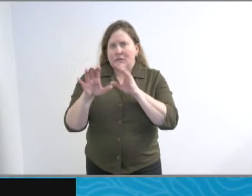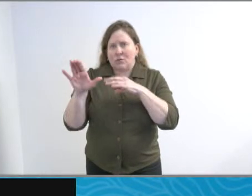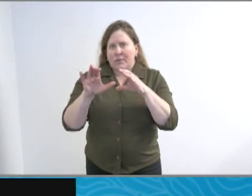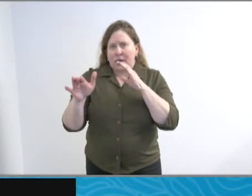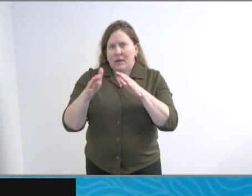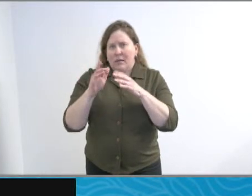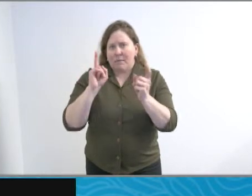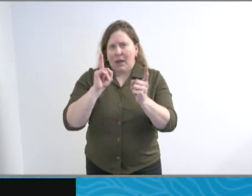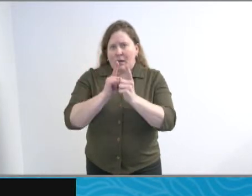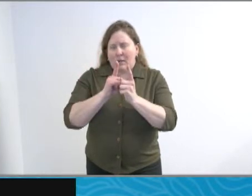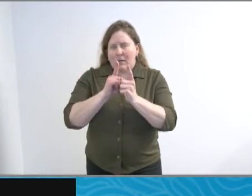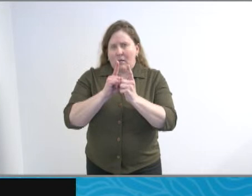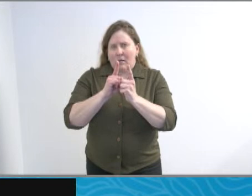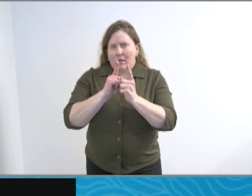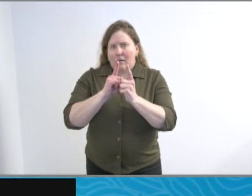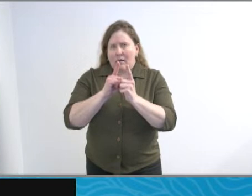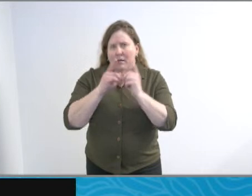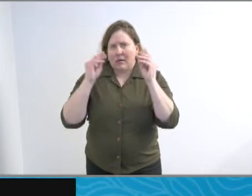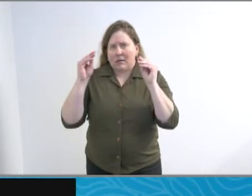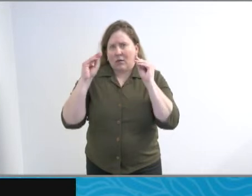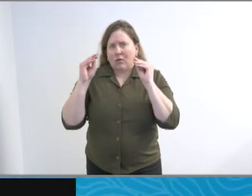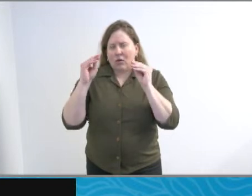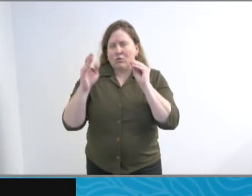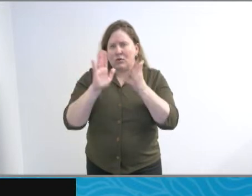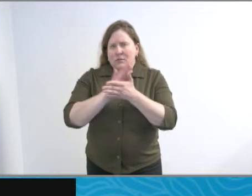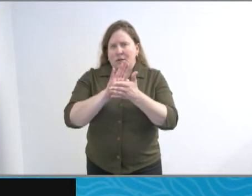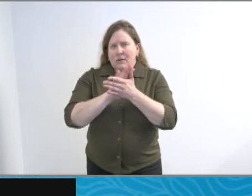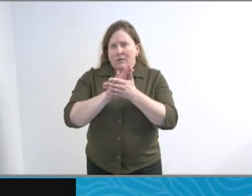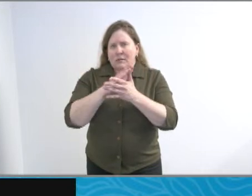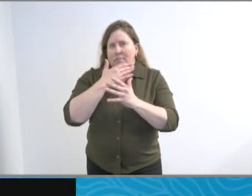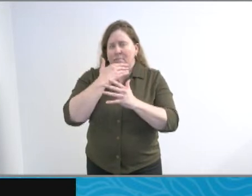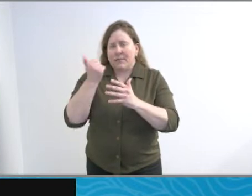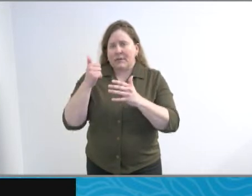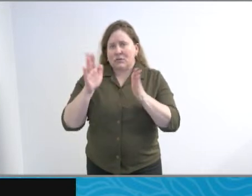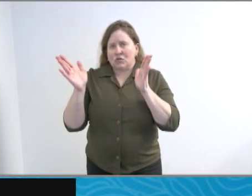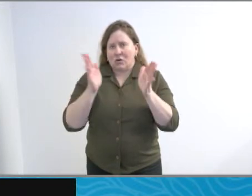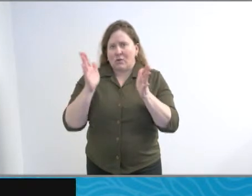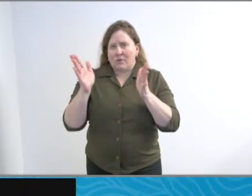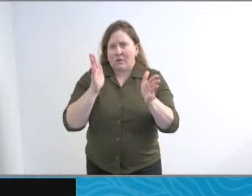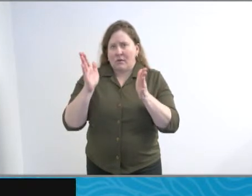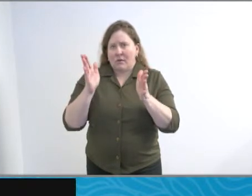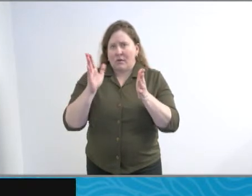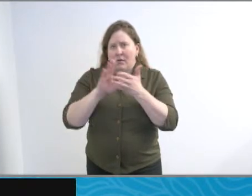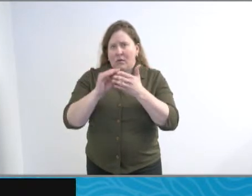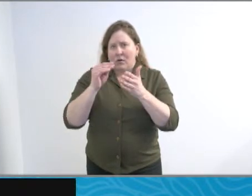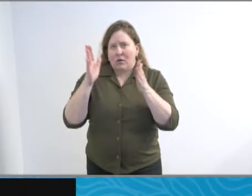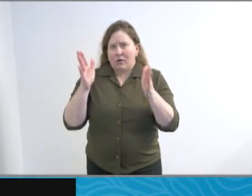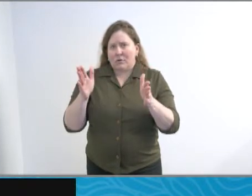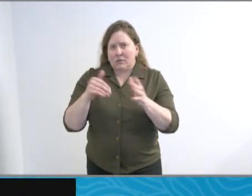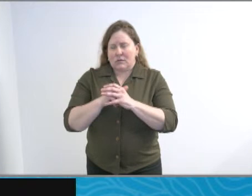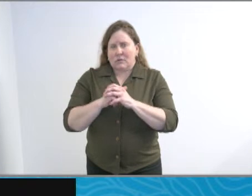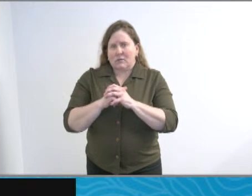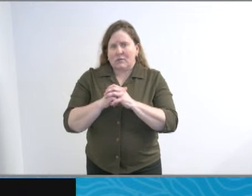And then they coach sites on just ways to best serve their learners as well.